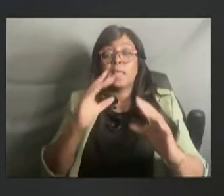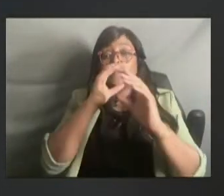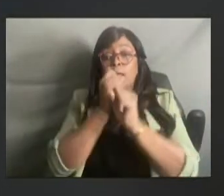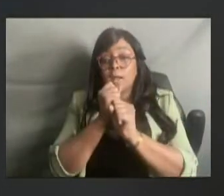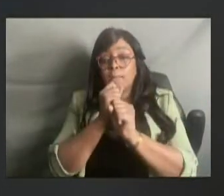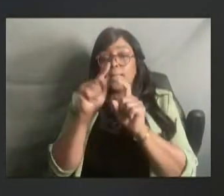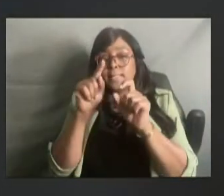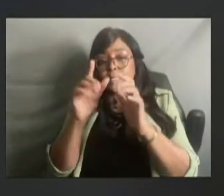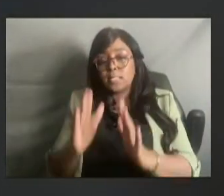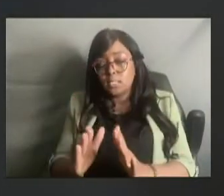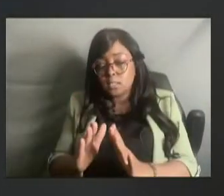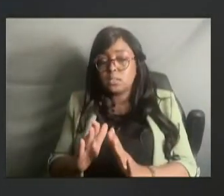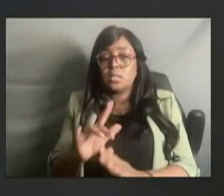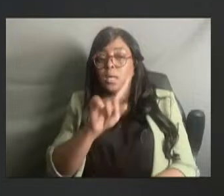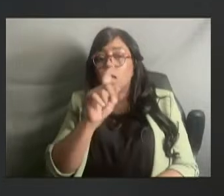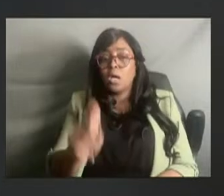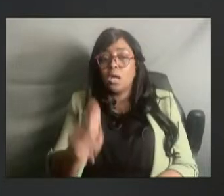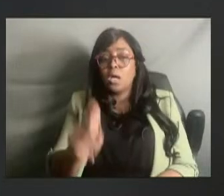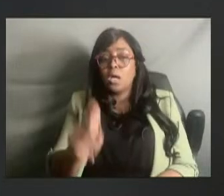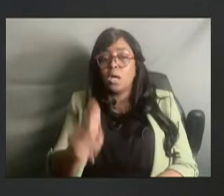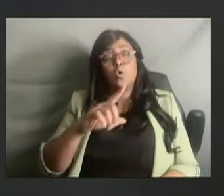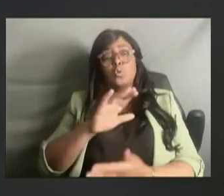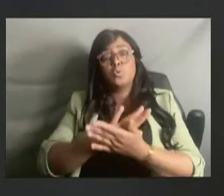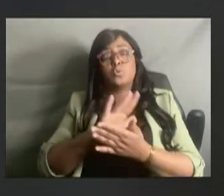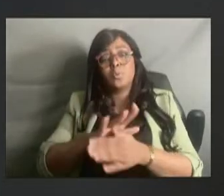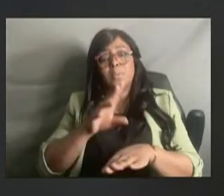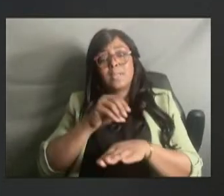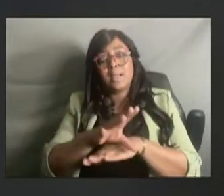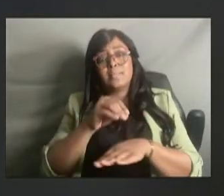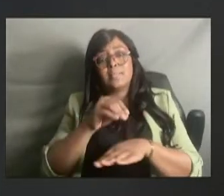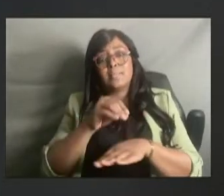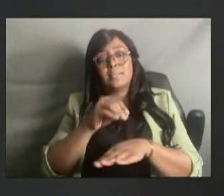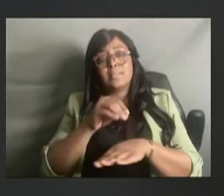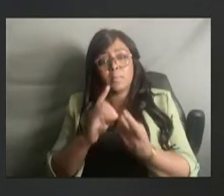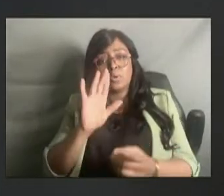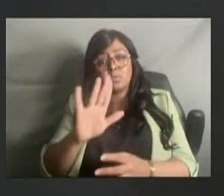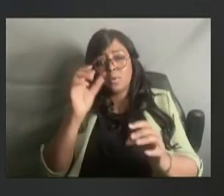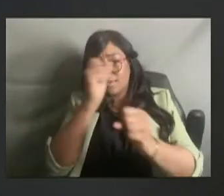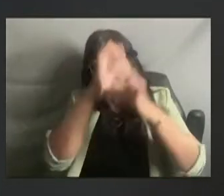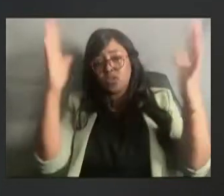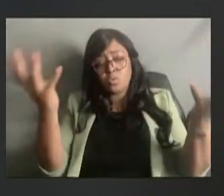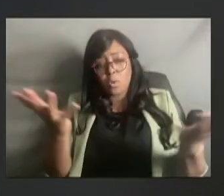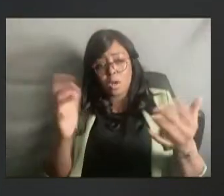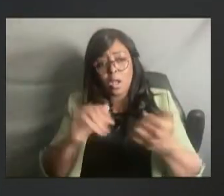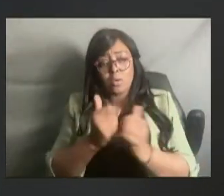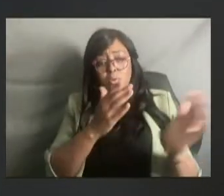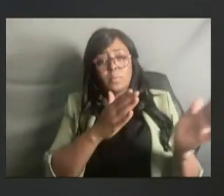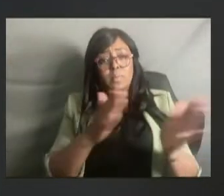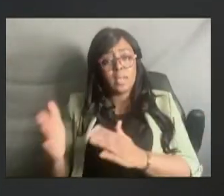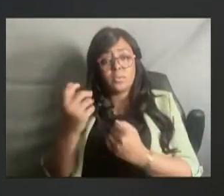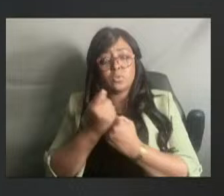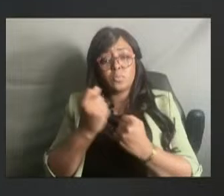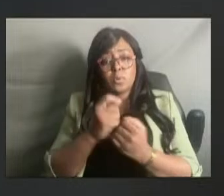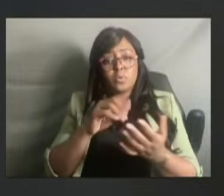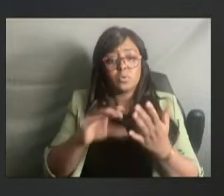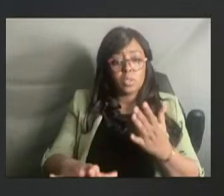to make some of those changes. I've got an anonymous attendee who says, what's your vision for the school counseling